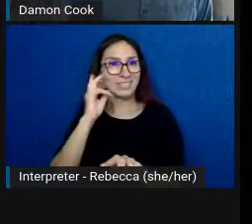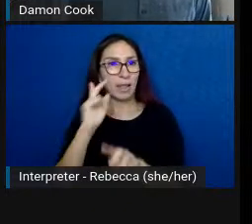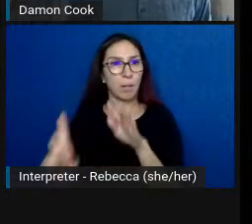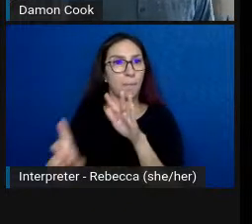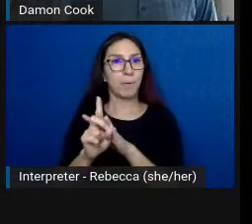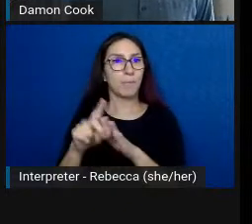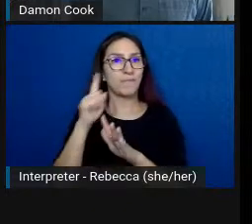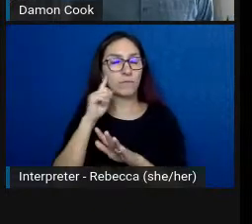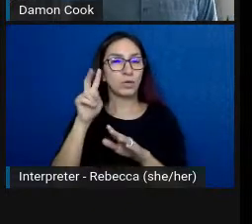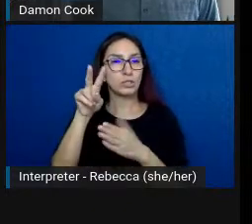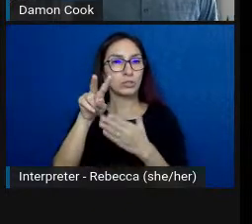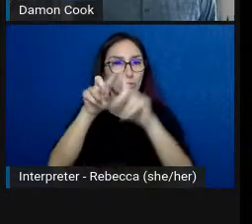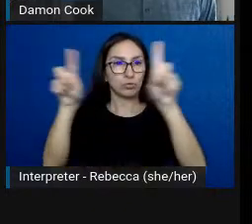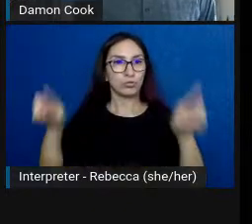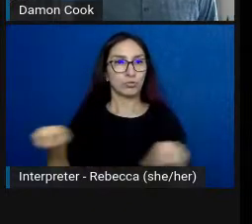focusable